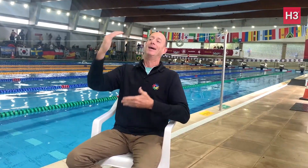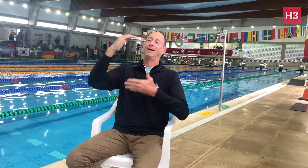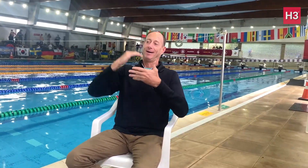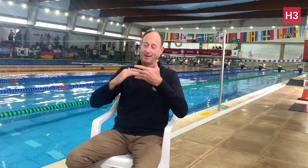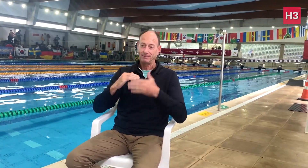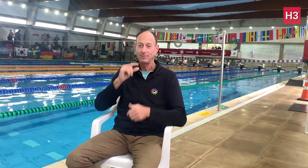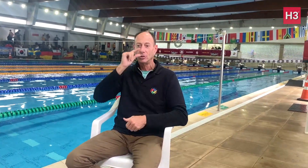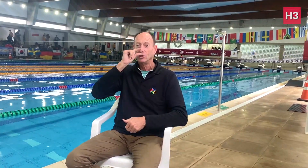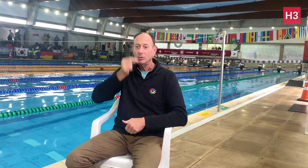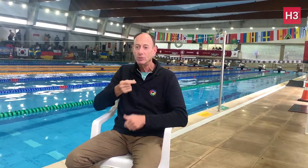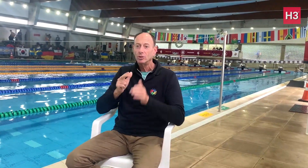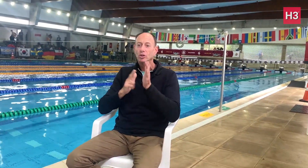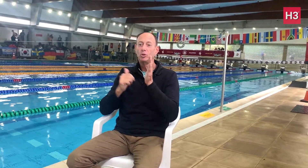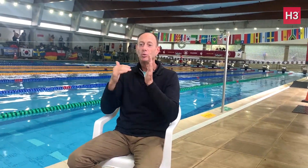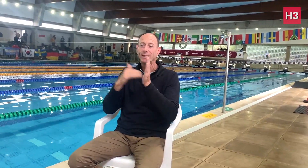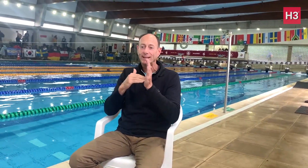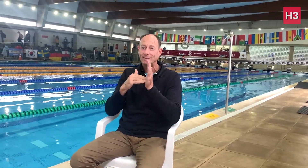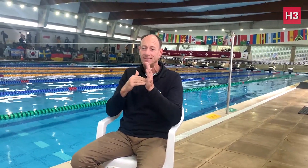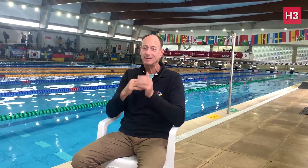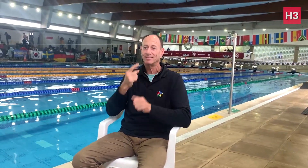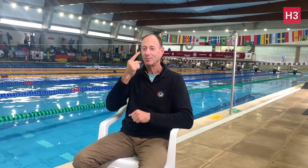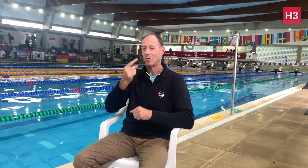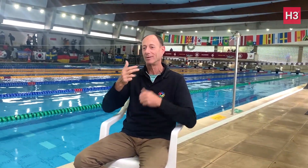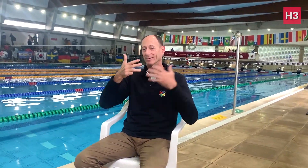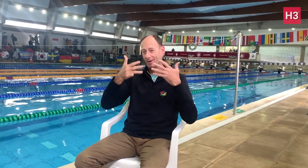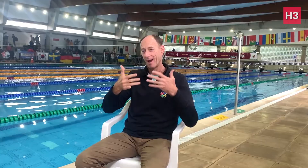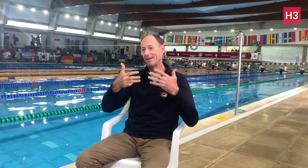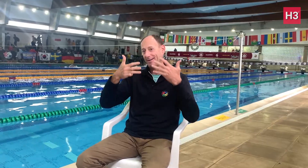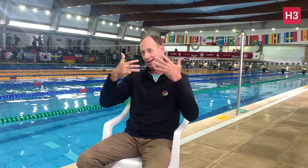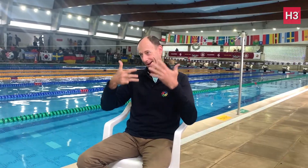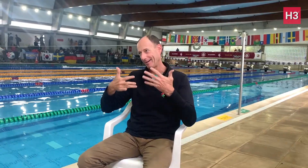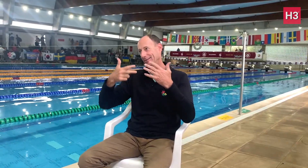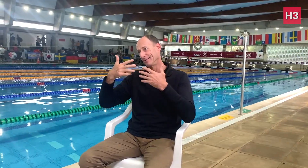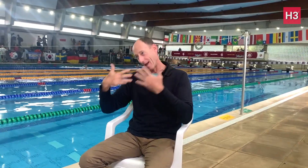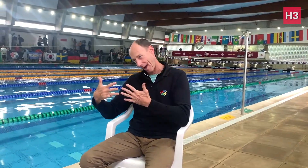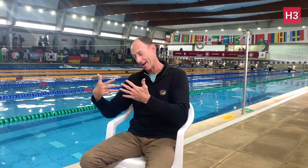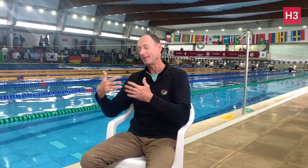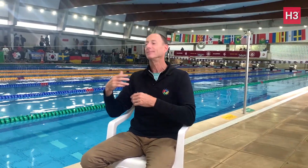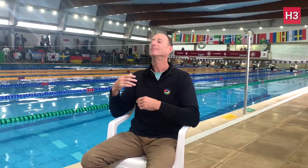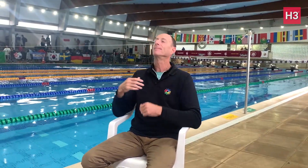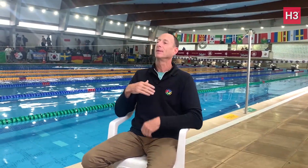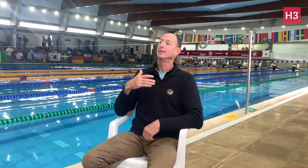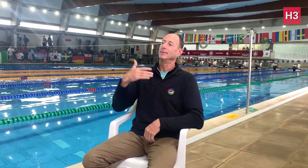In 1989, I went to New Zealand.